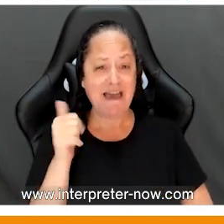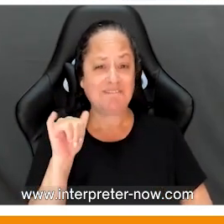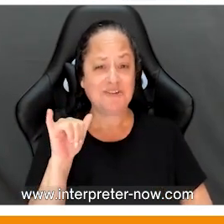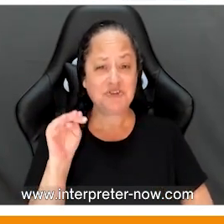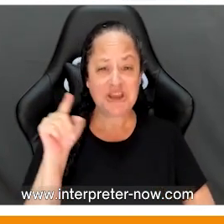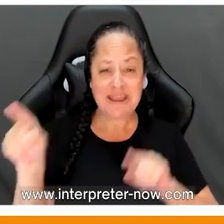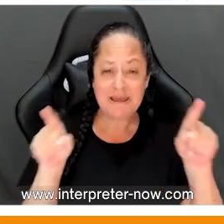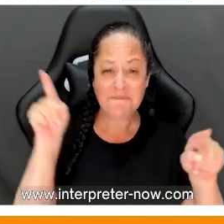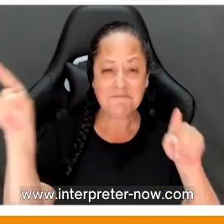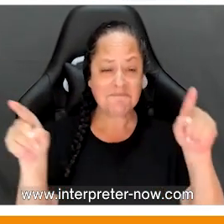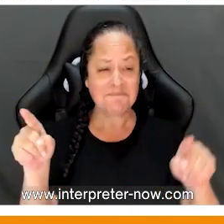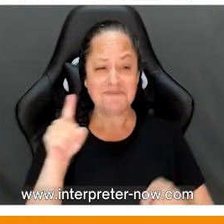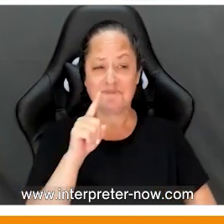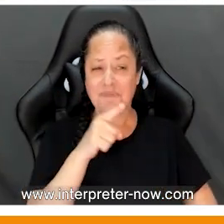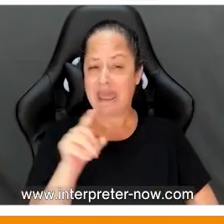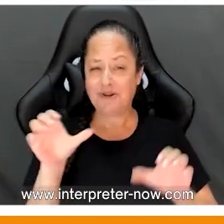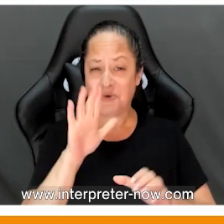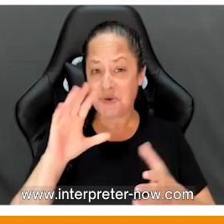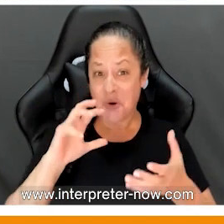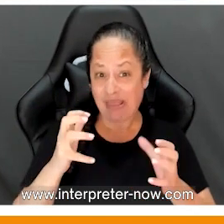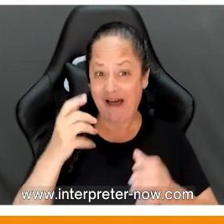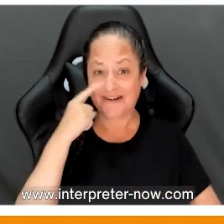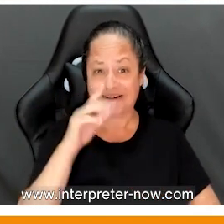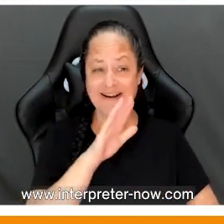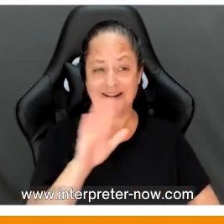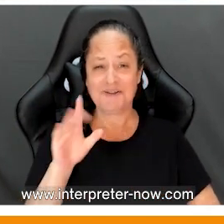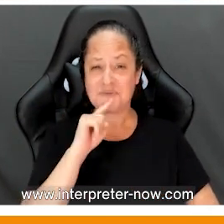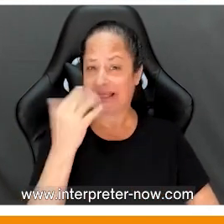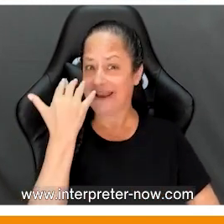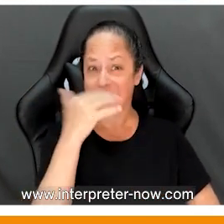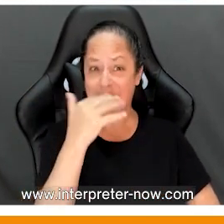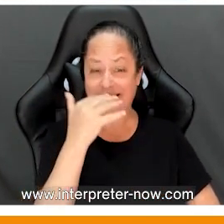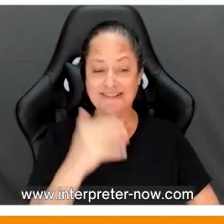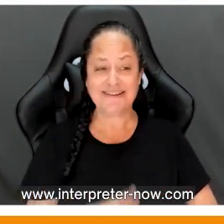I mean, they do your laundry for you, it's crazy!